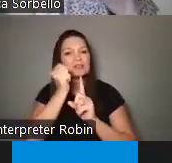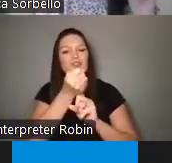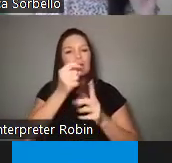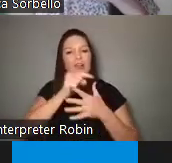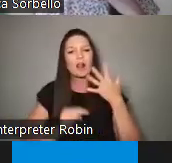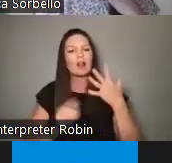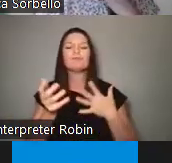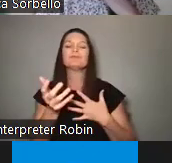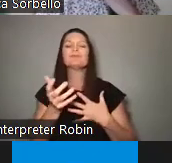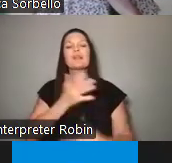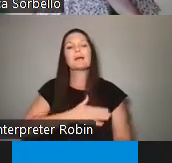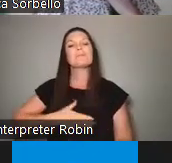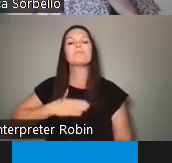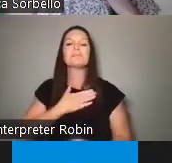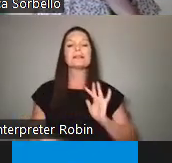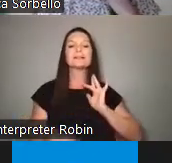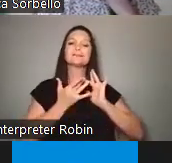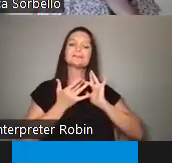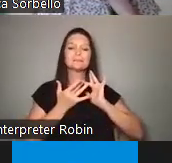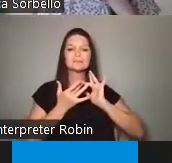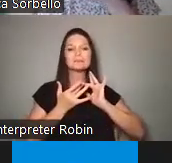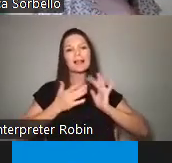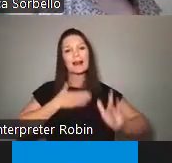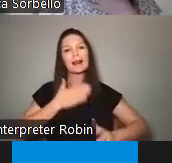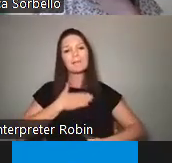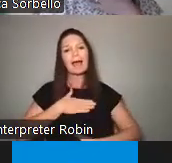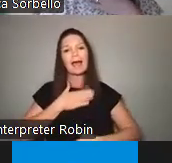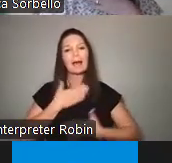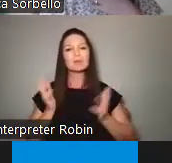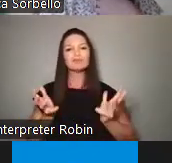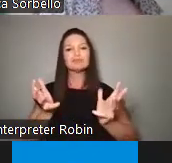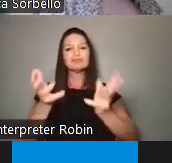»SPEAKER: Ly read out the e- mail for you it is